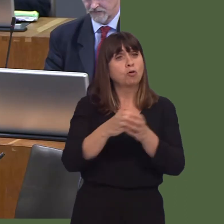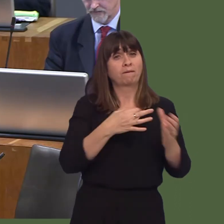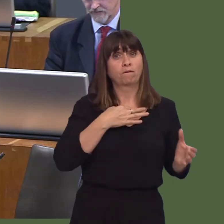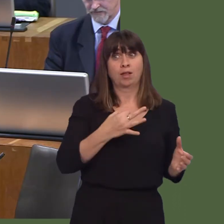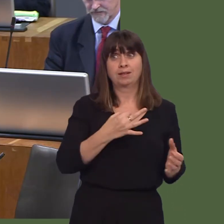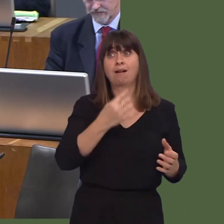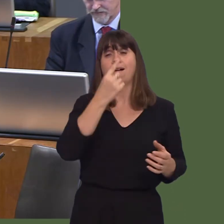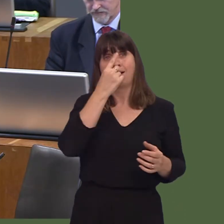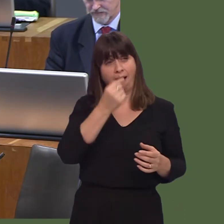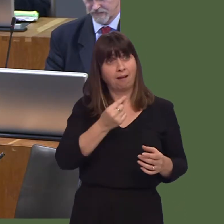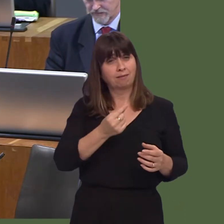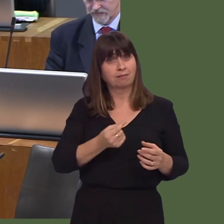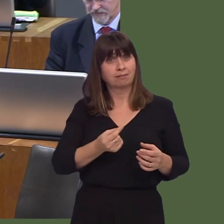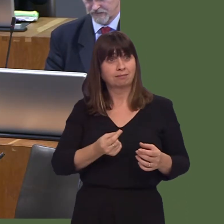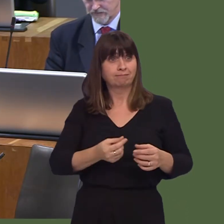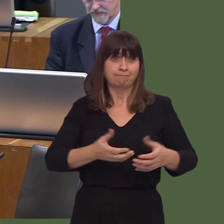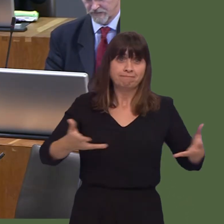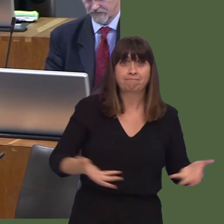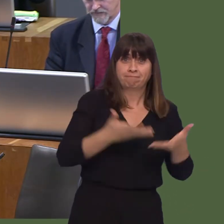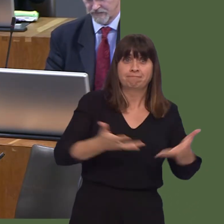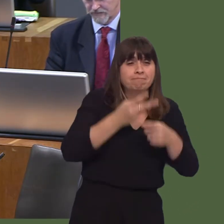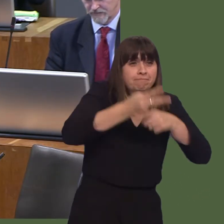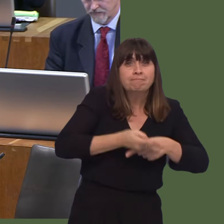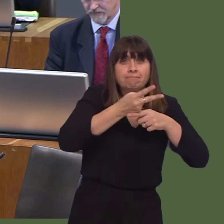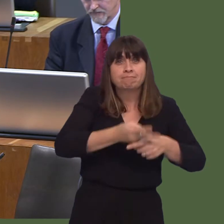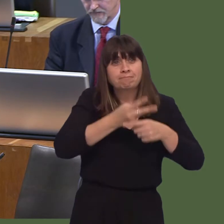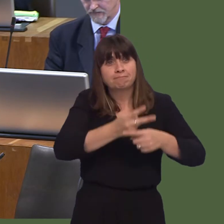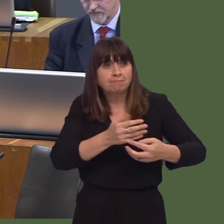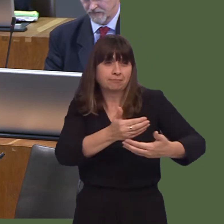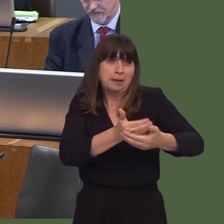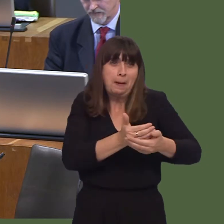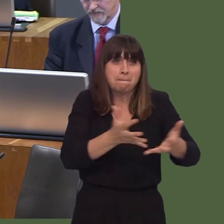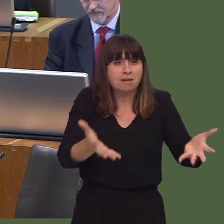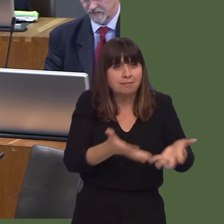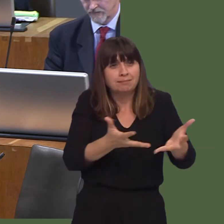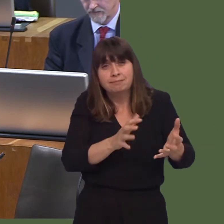significant contributions to the preservation of the heritage assets at the ironworks site.